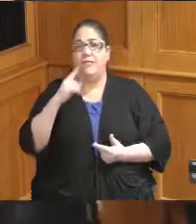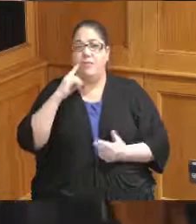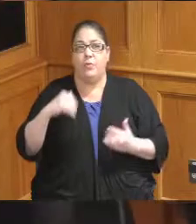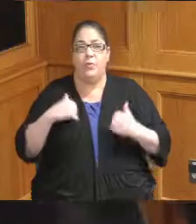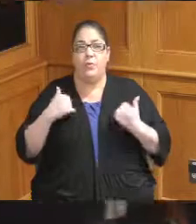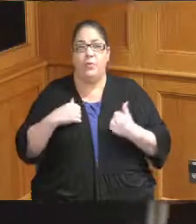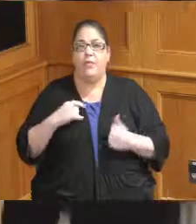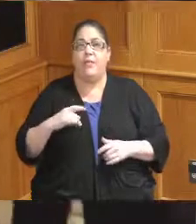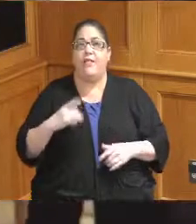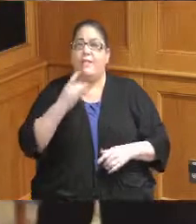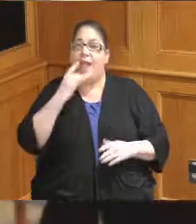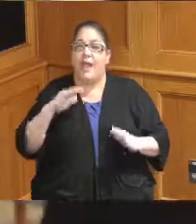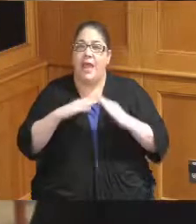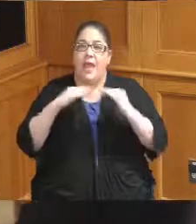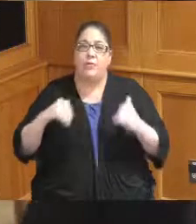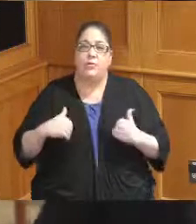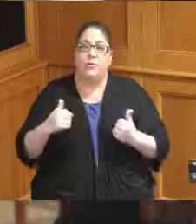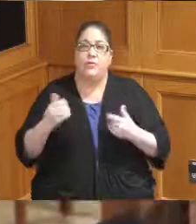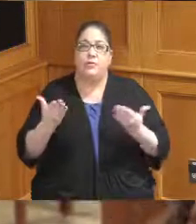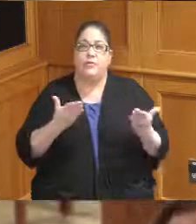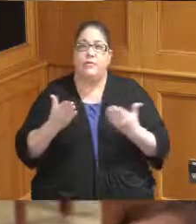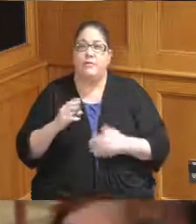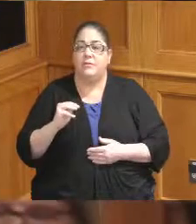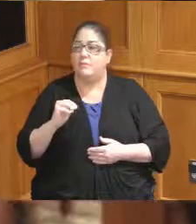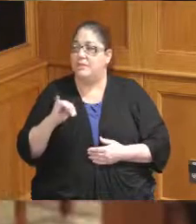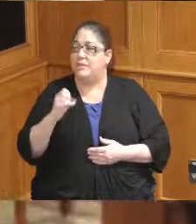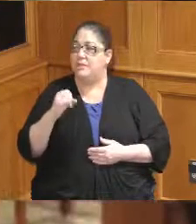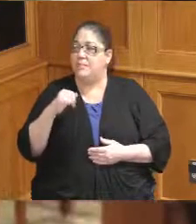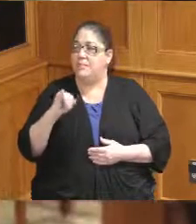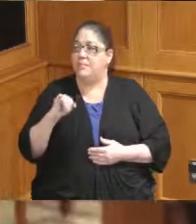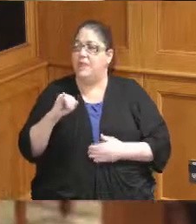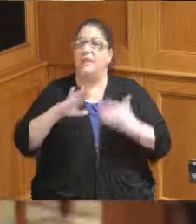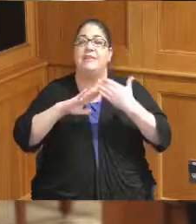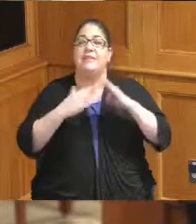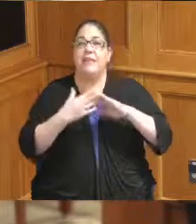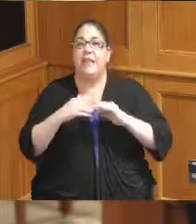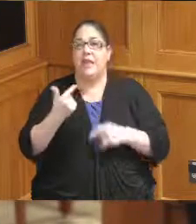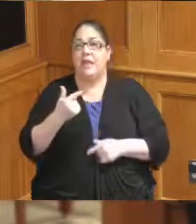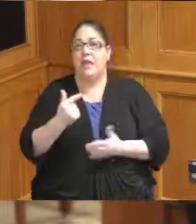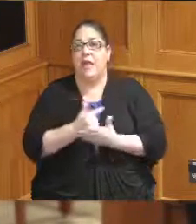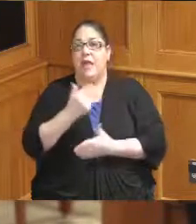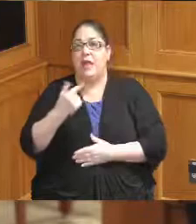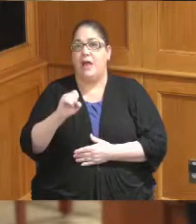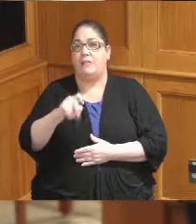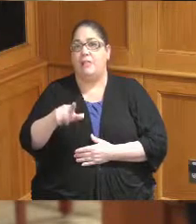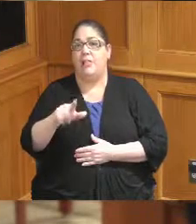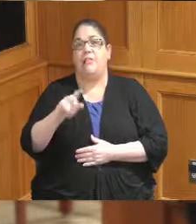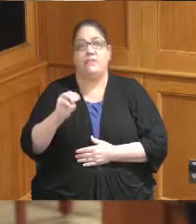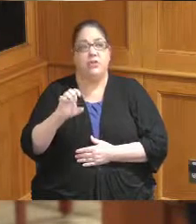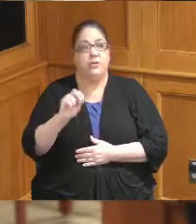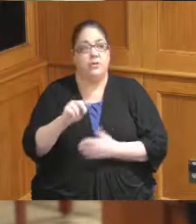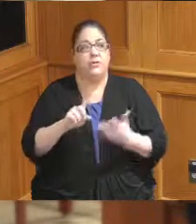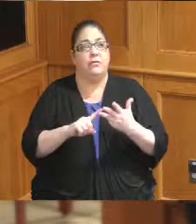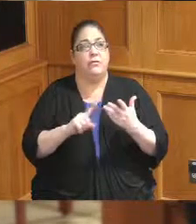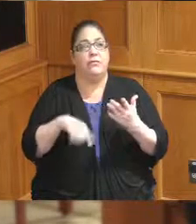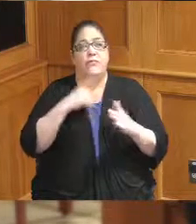Youth Services the city Gospel Mission and the parkway Center operated by Talbert House